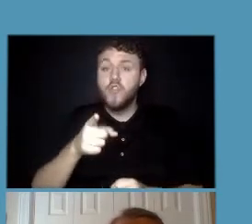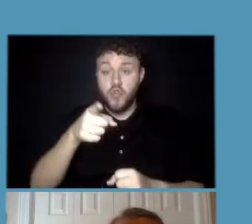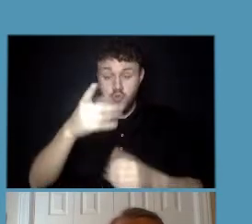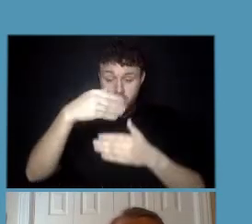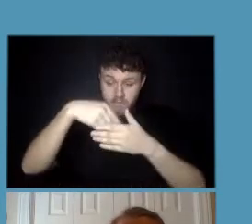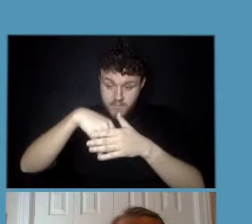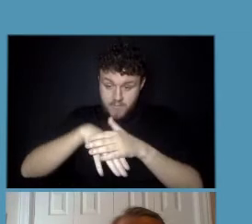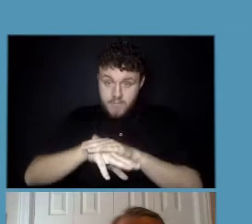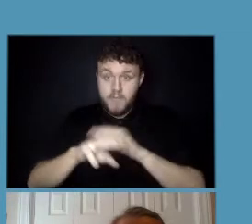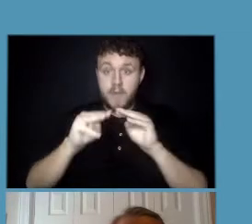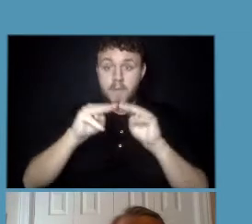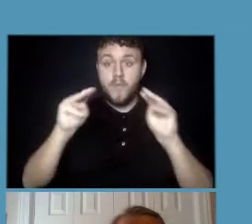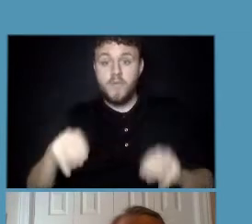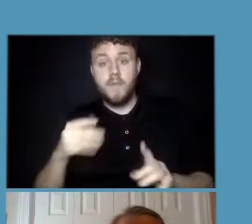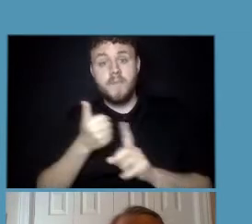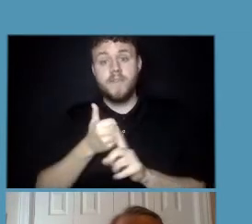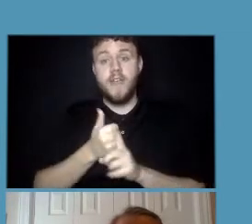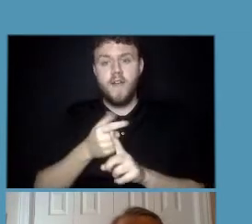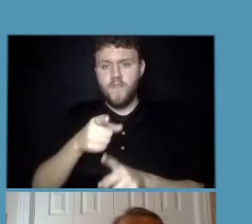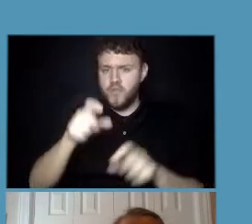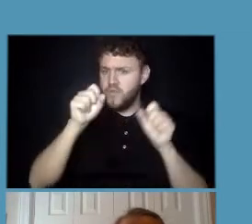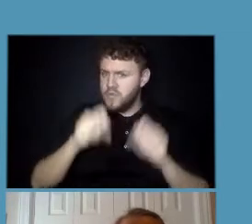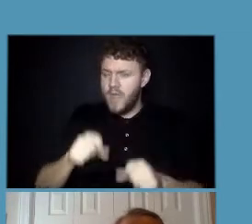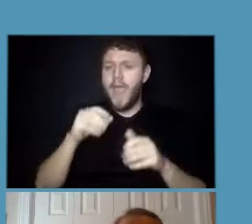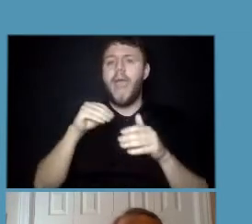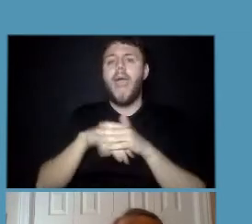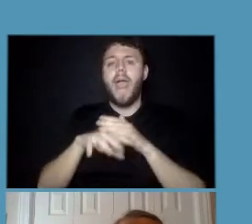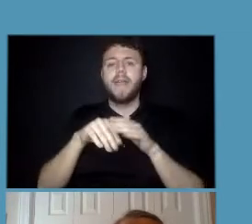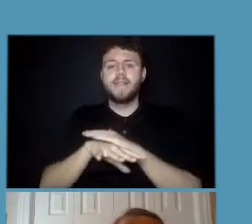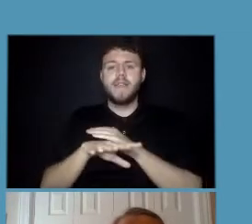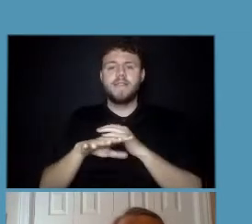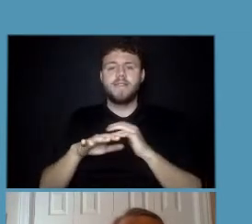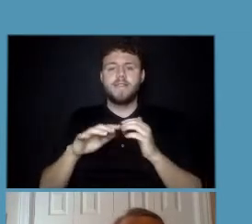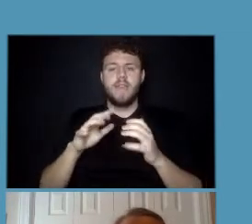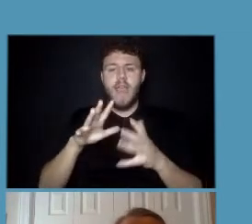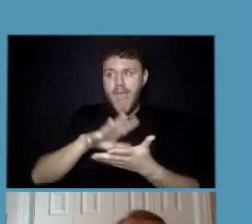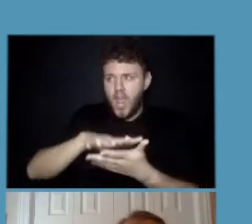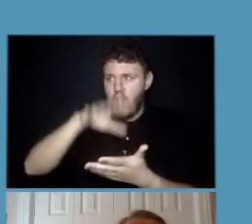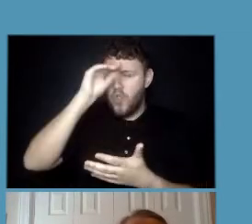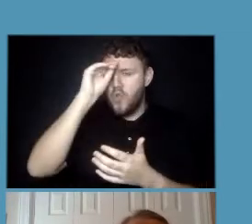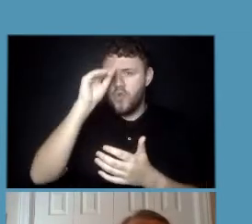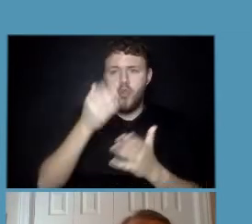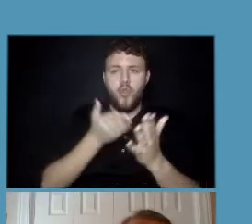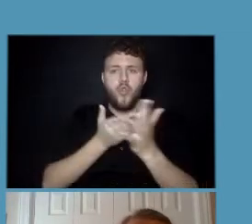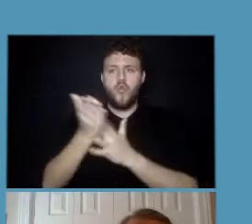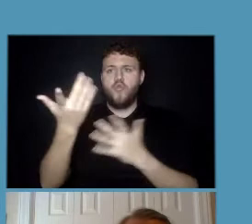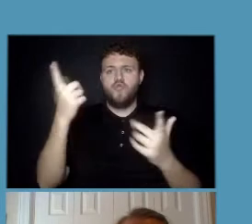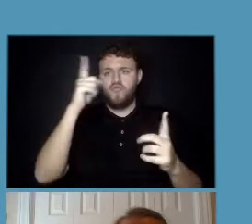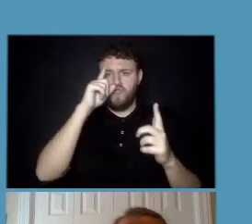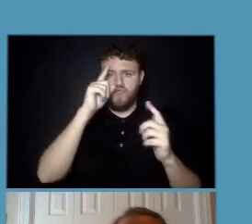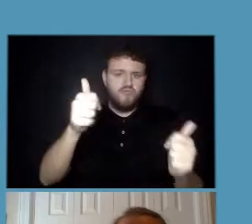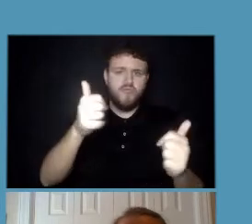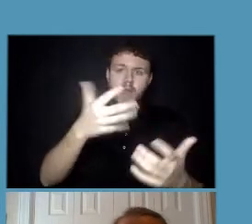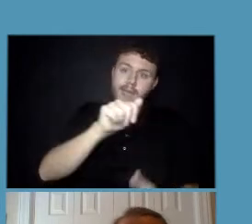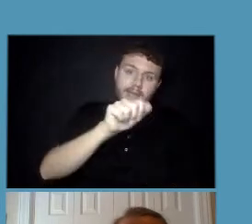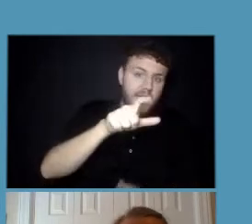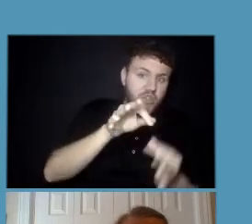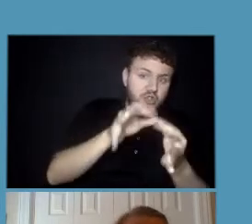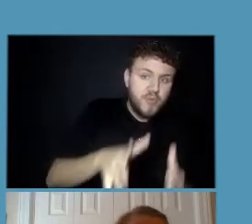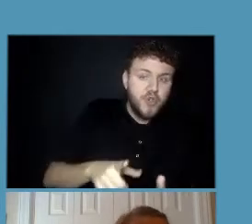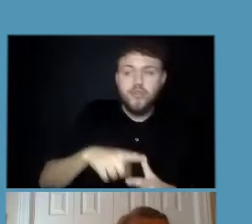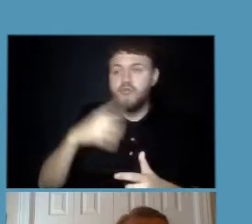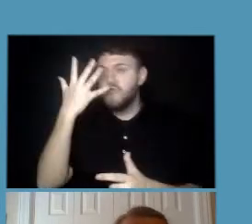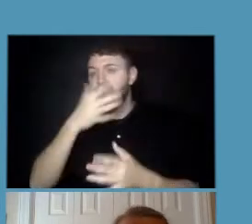museum that you can access and learn through an ASL interpreter so hopefully if you can